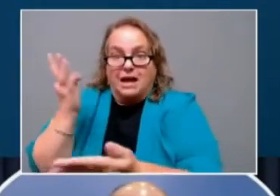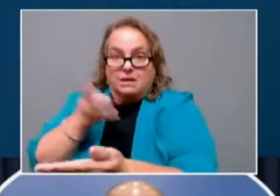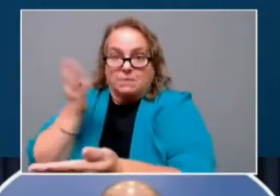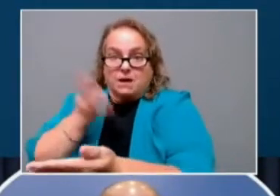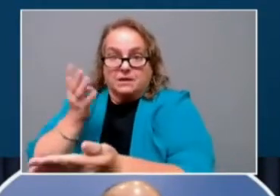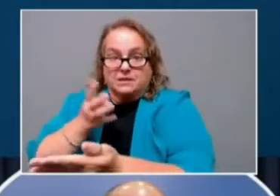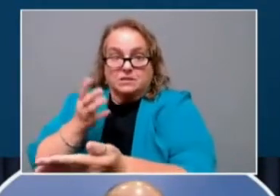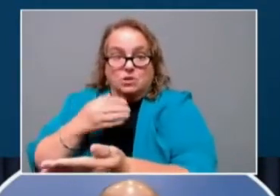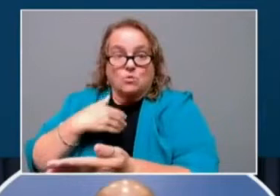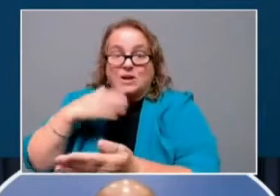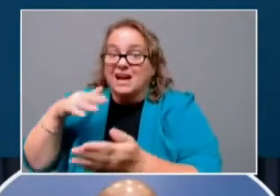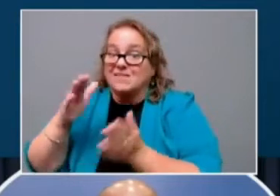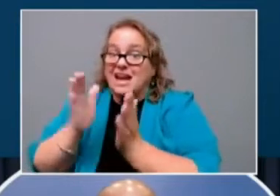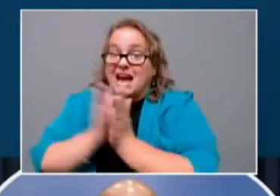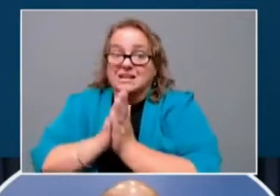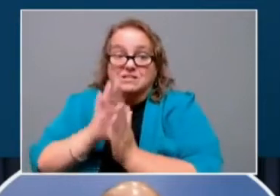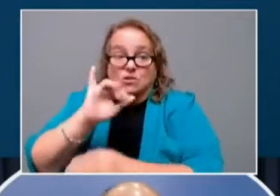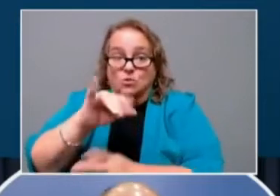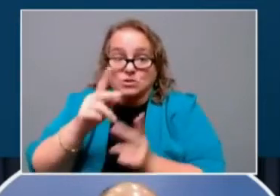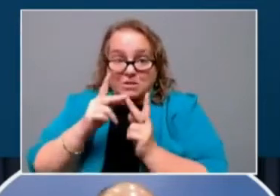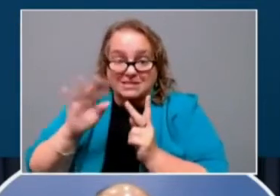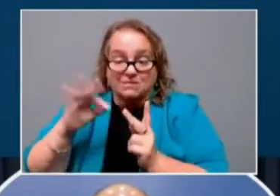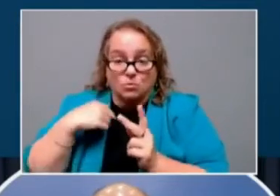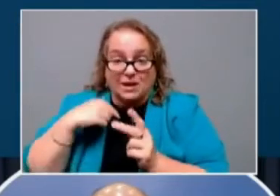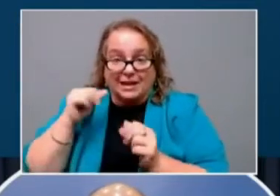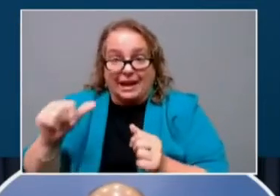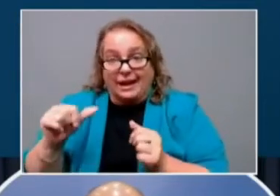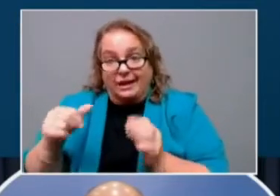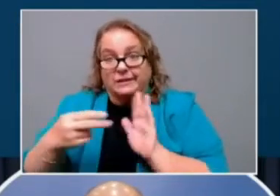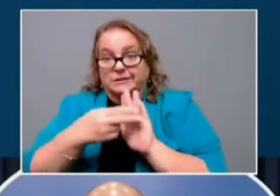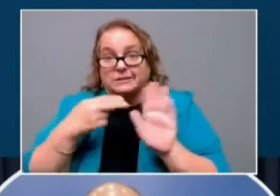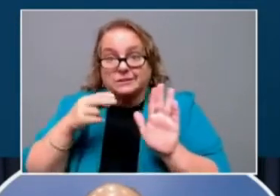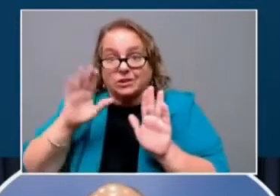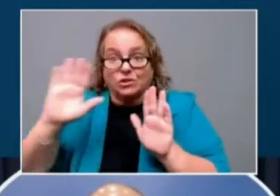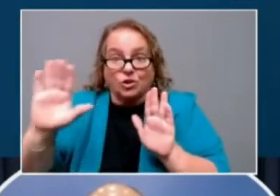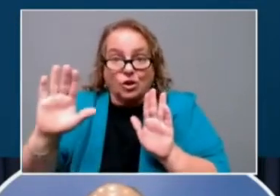addresses and locations and they may be clinics or practices that are focusing